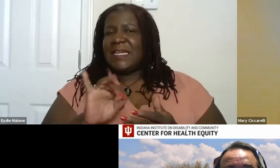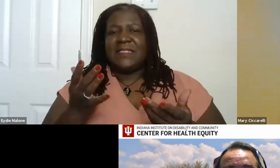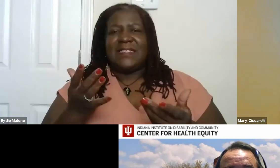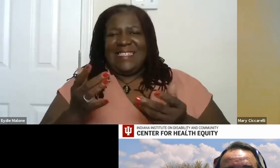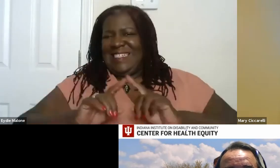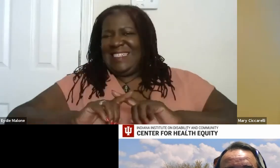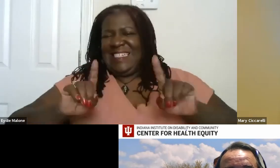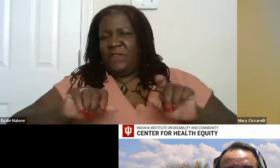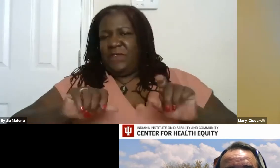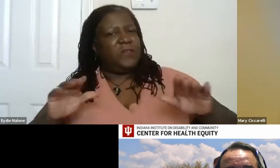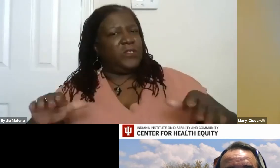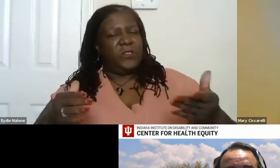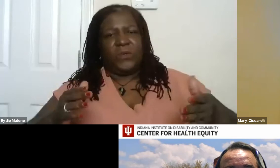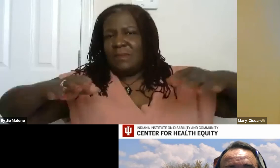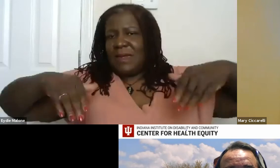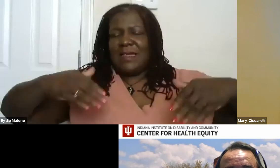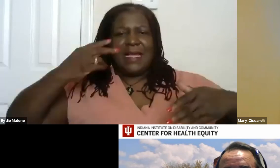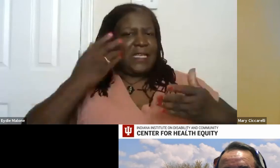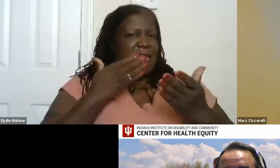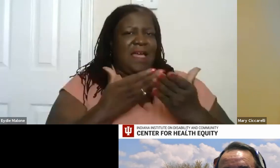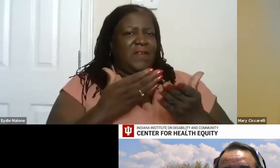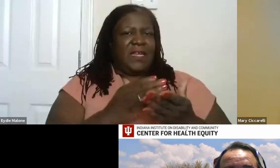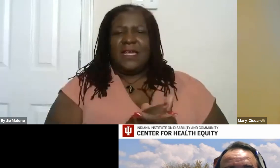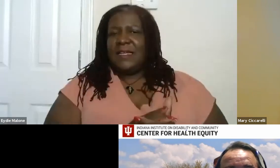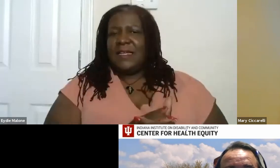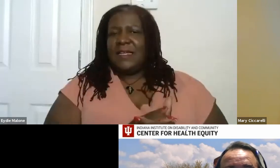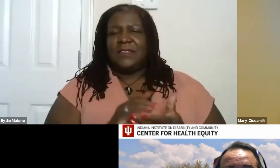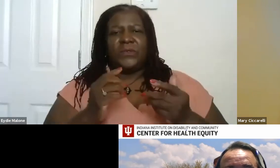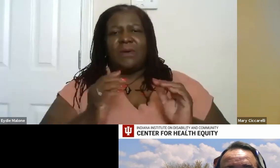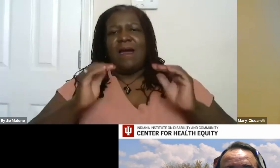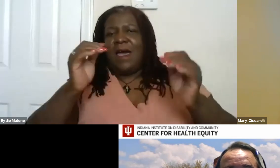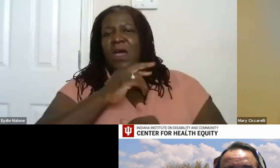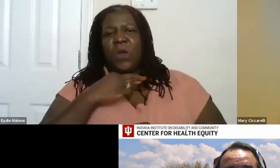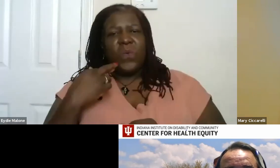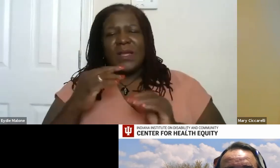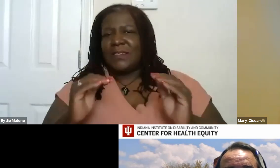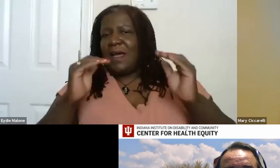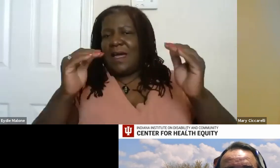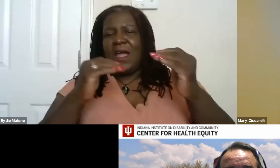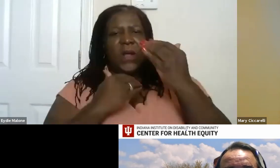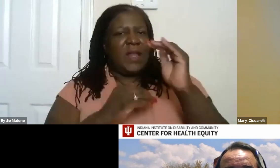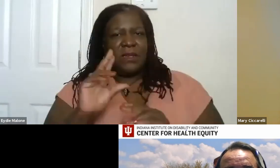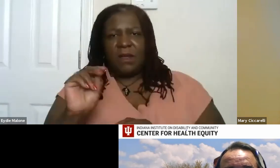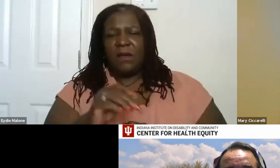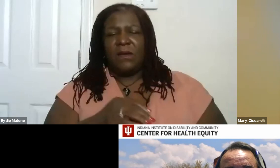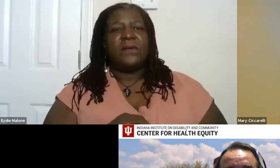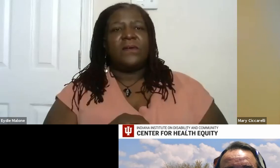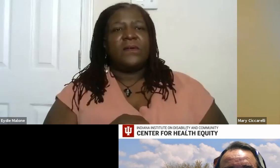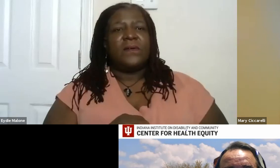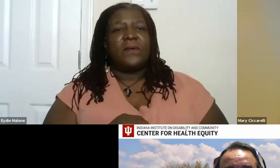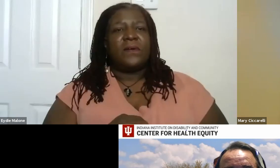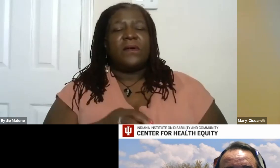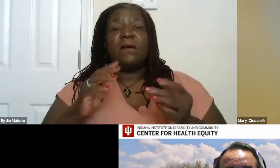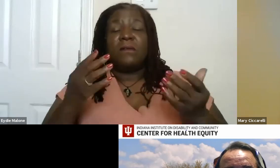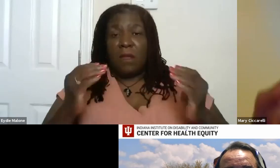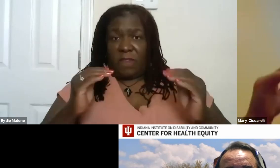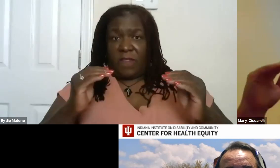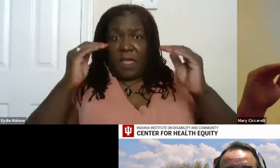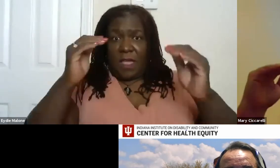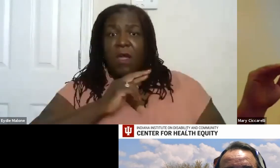seen no evidence to that end. And so they are high risk for the disease, therefore,